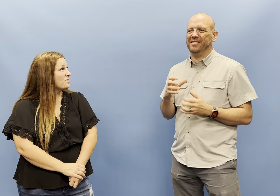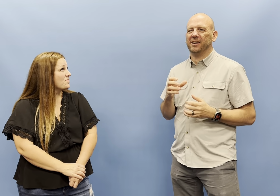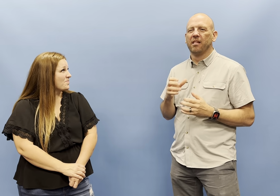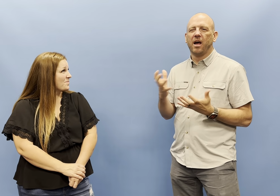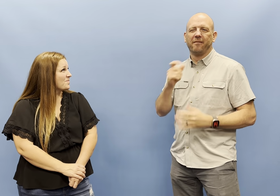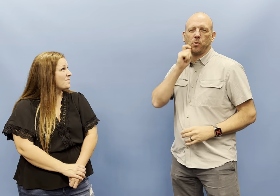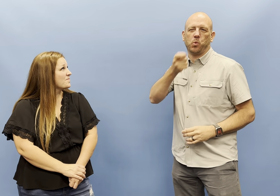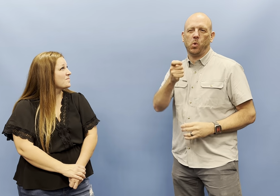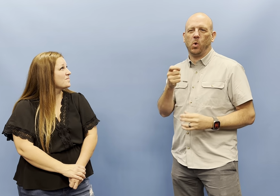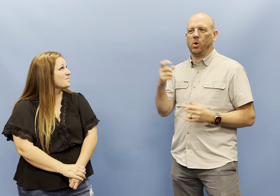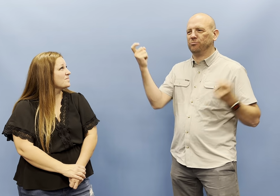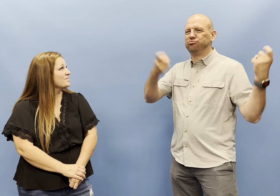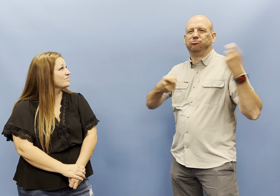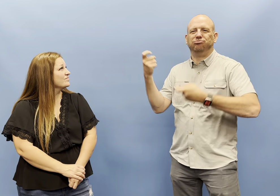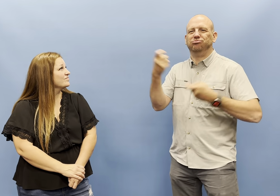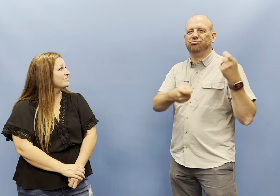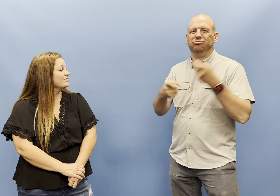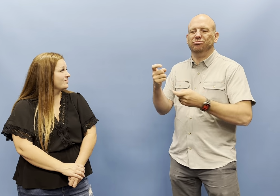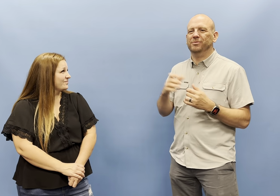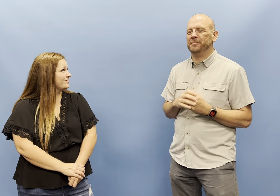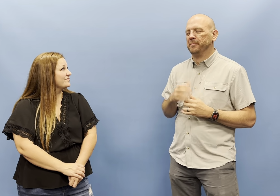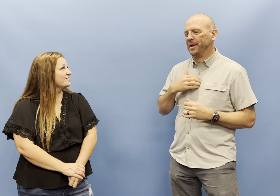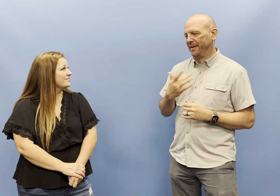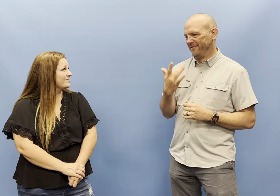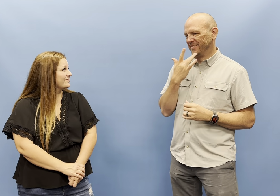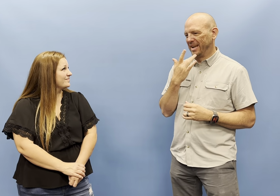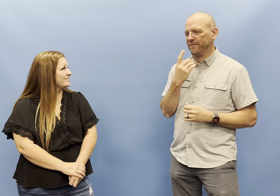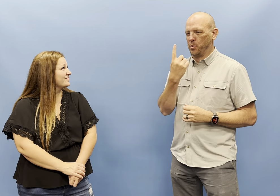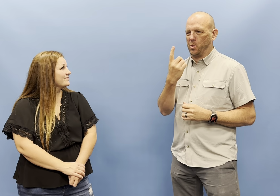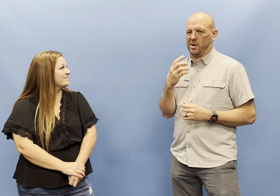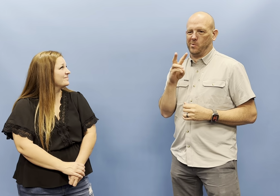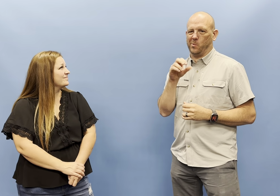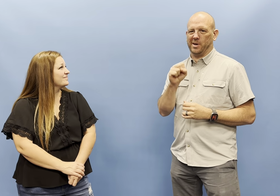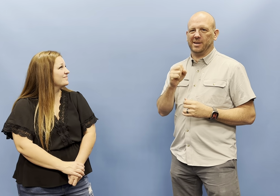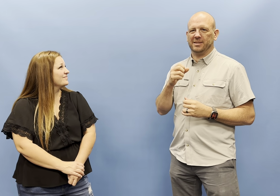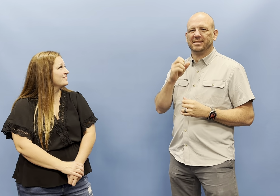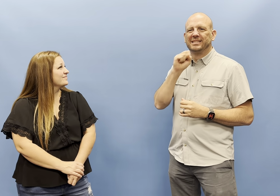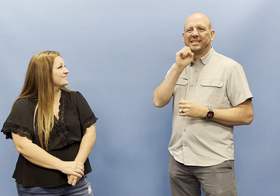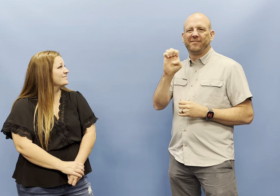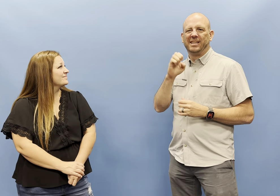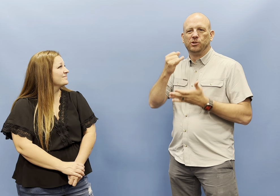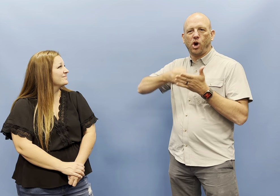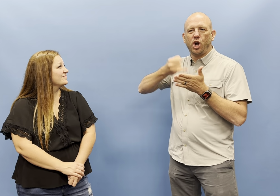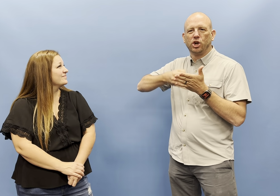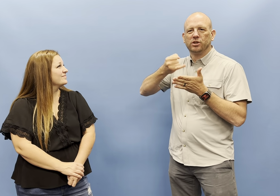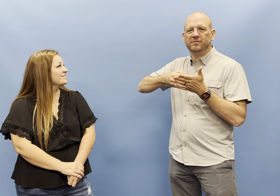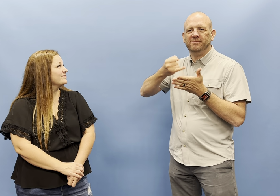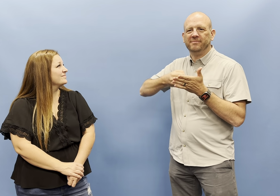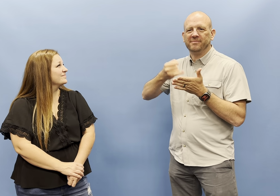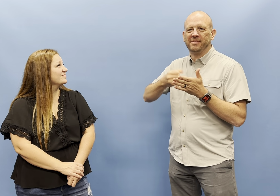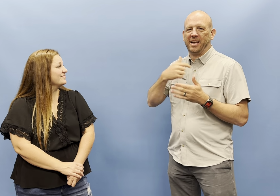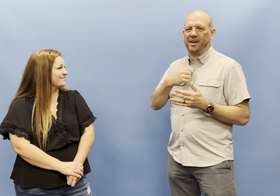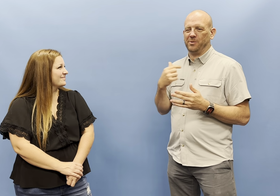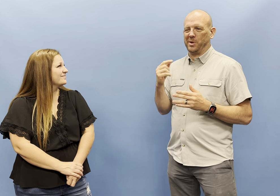There are a lot of cool donated things. My favorite one was Stephanie Belshe's (name sign) art.